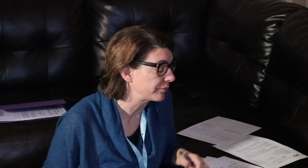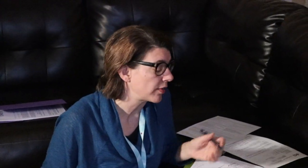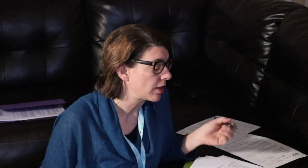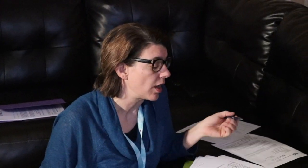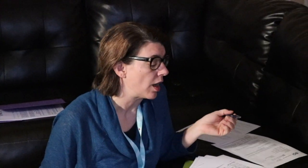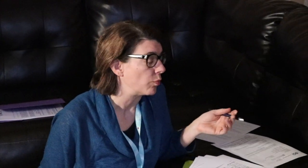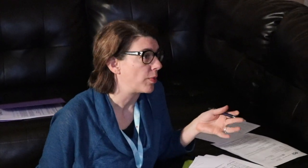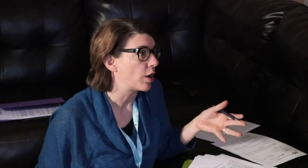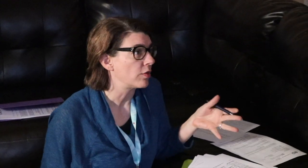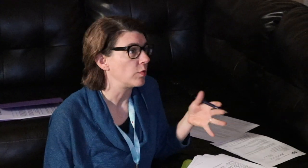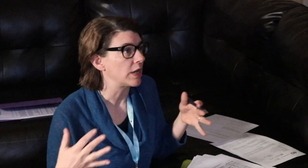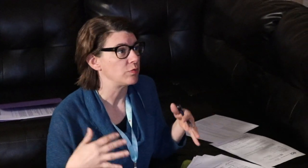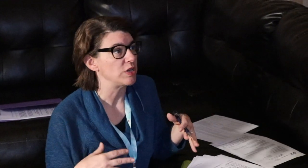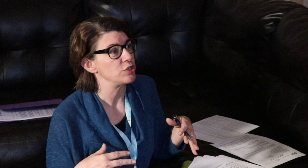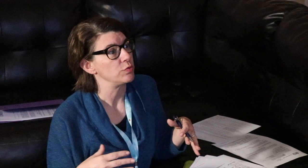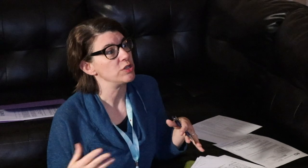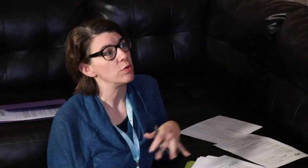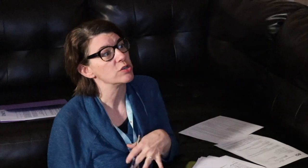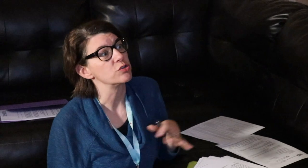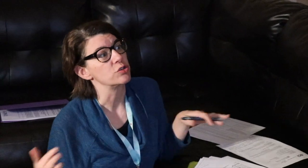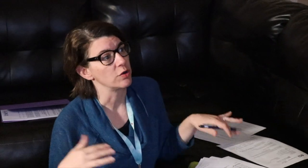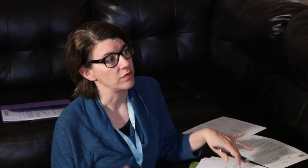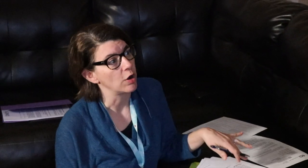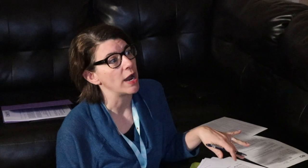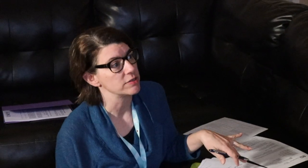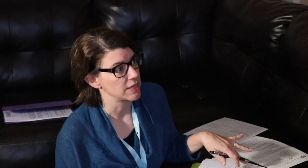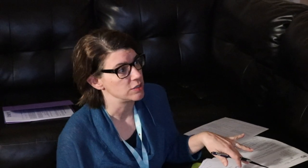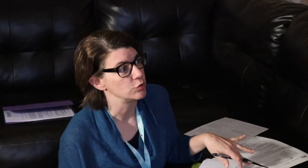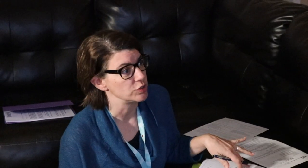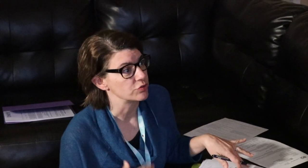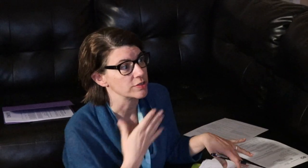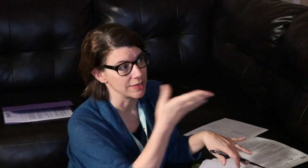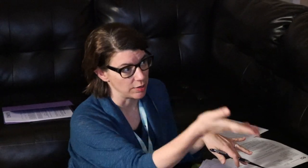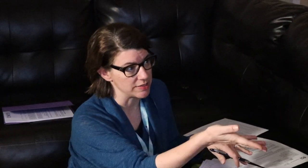Part of what we do, we do also serve our outside school districts, like I said